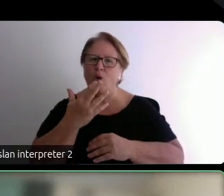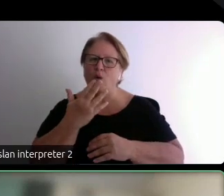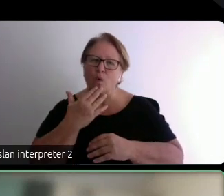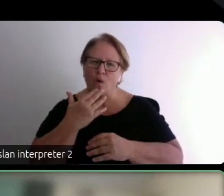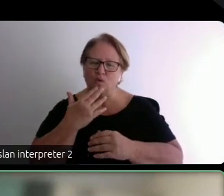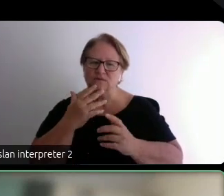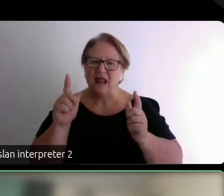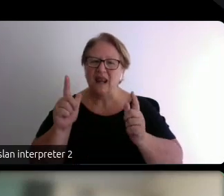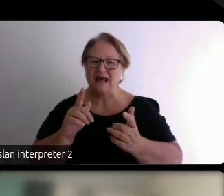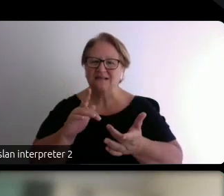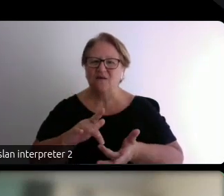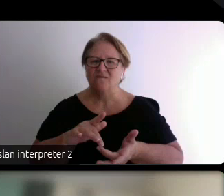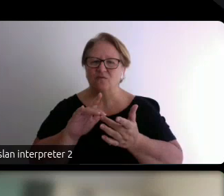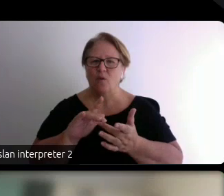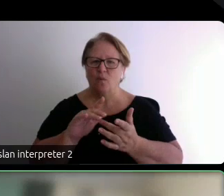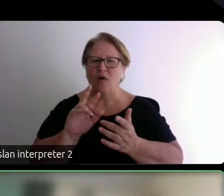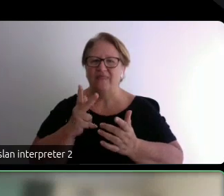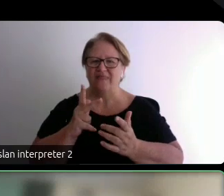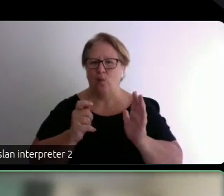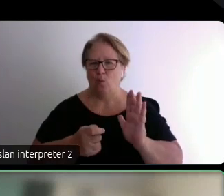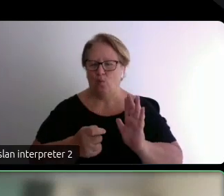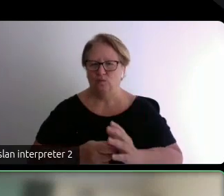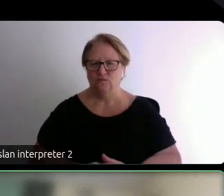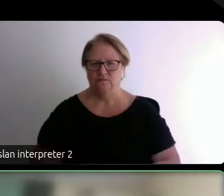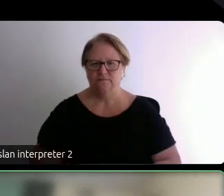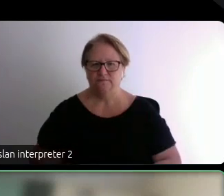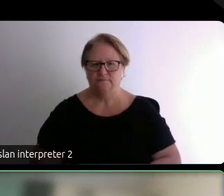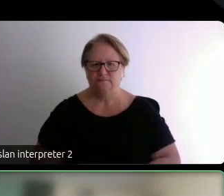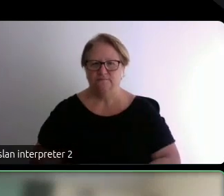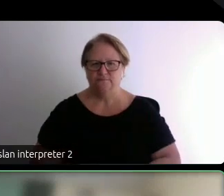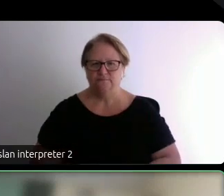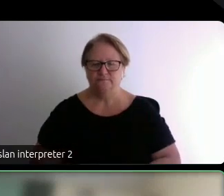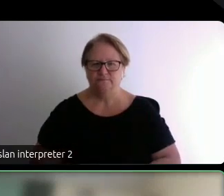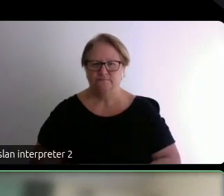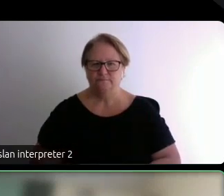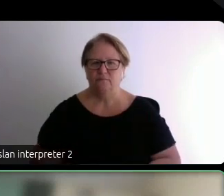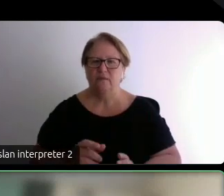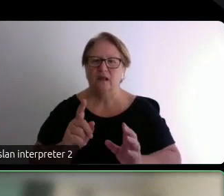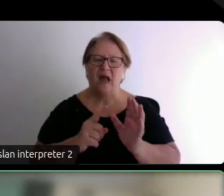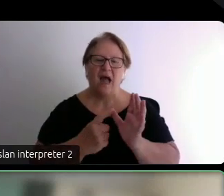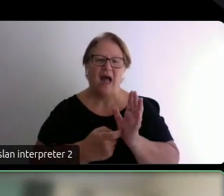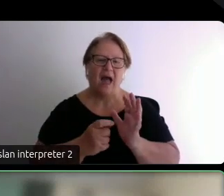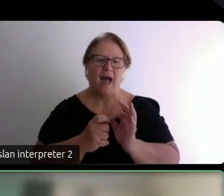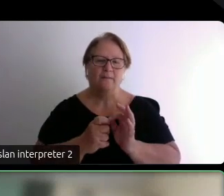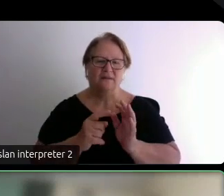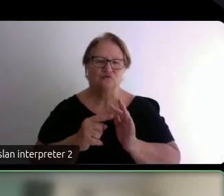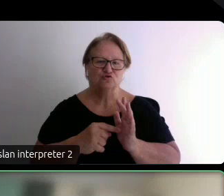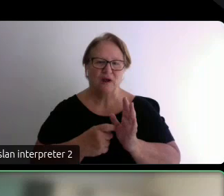than going to court. So in an arbitration, the arbitrator decides the property settlement for